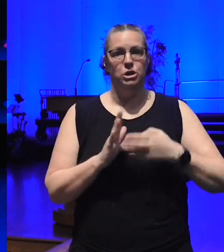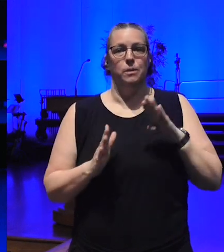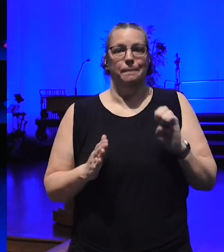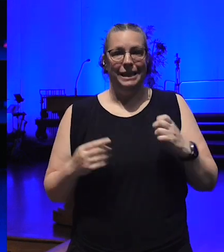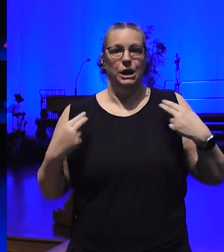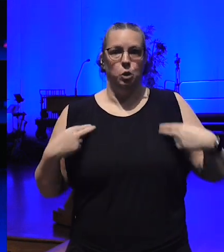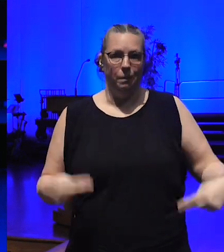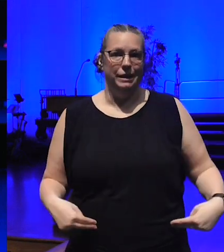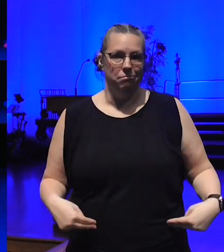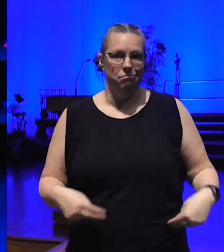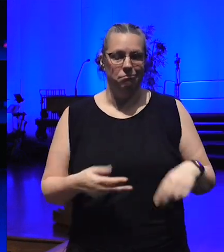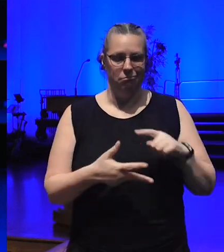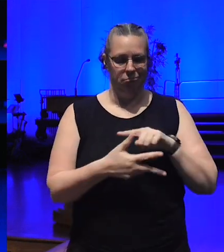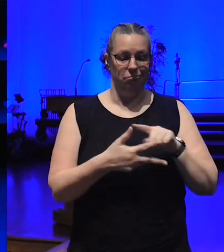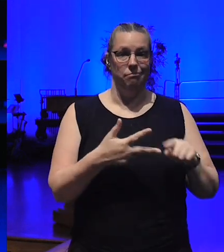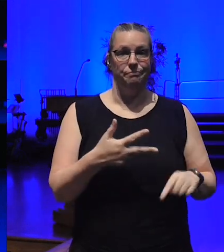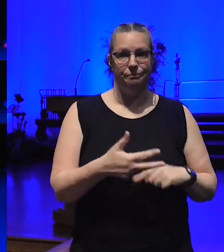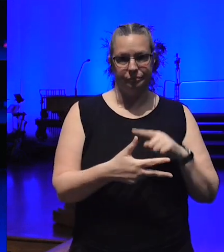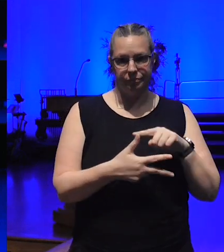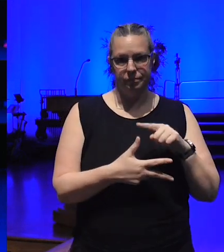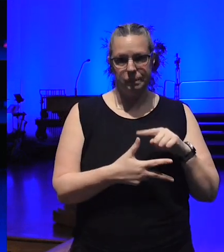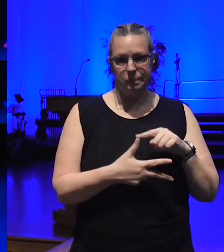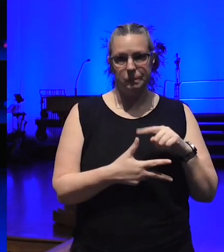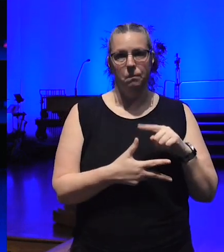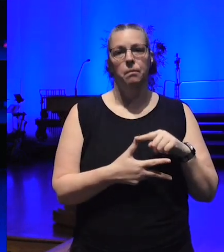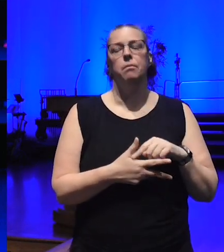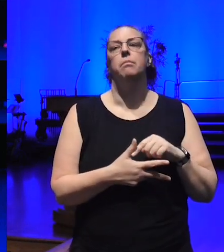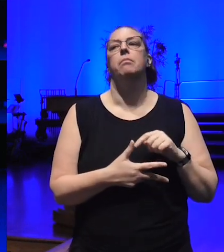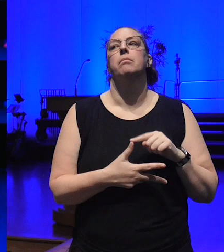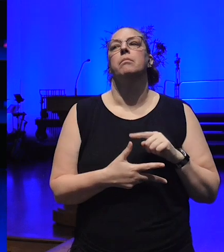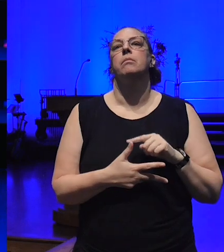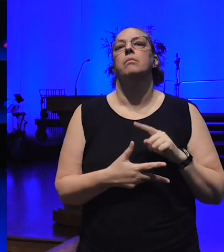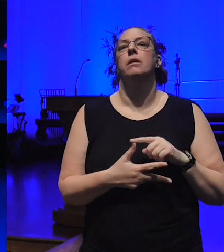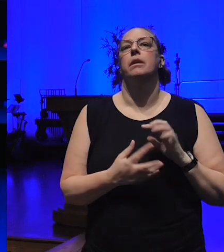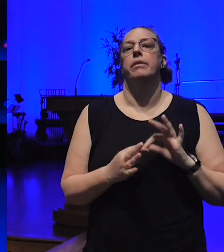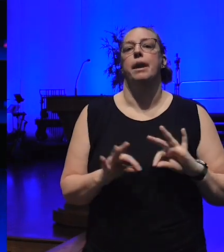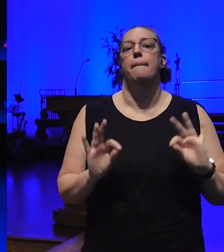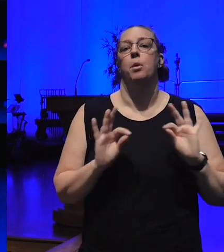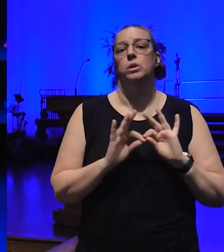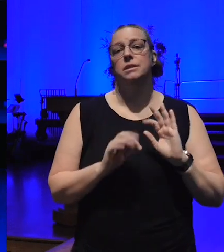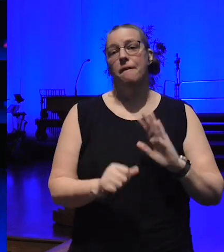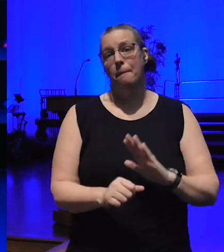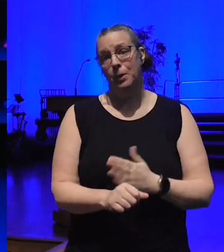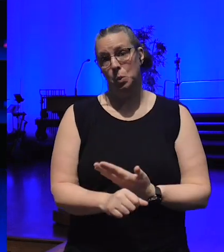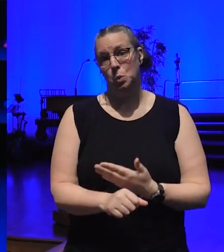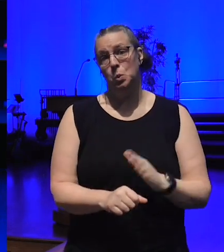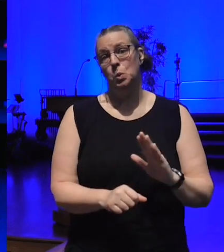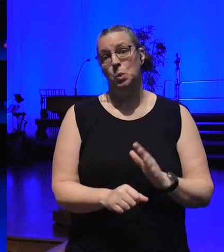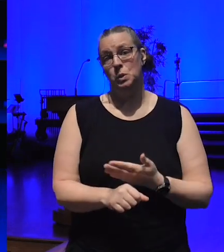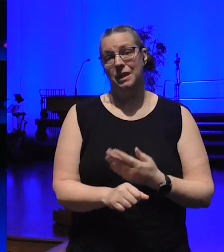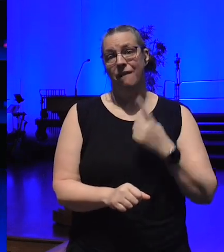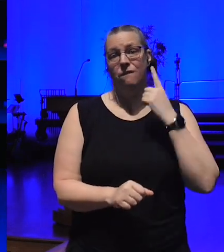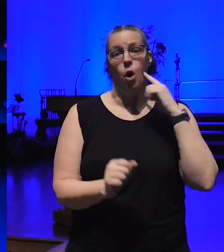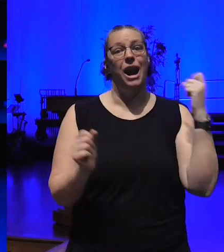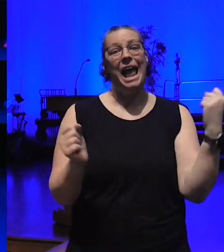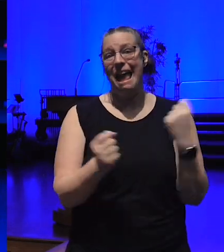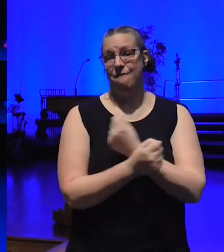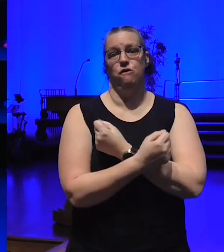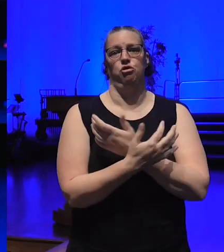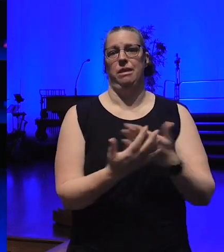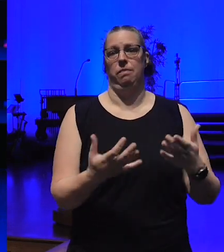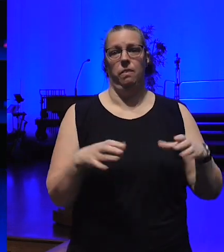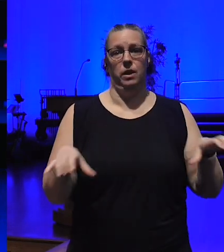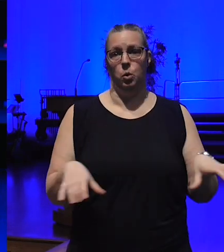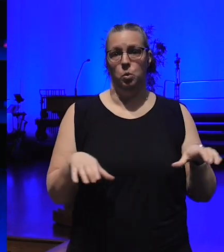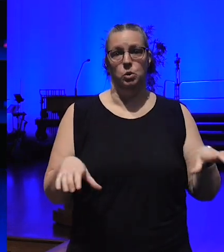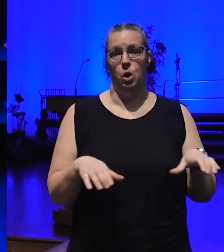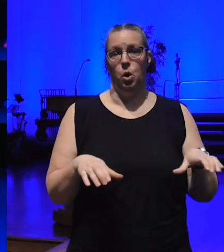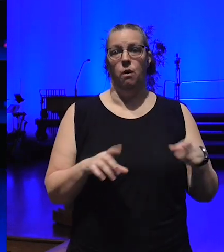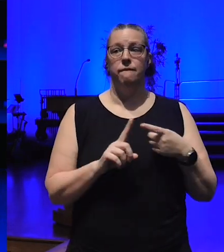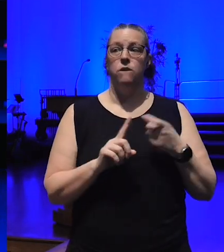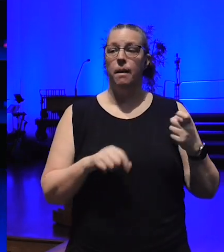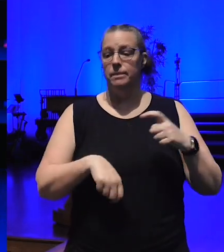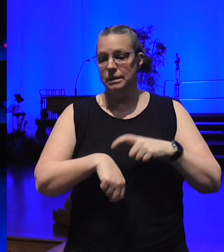the world one was the importance of music for everything you do from the time you get up in